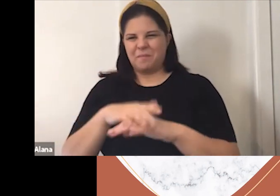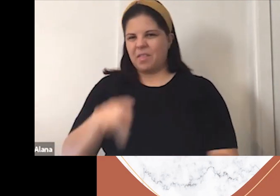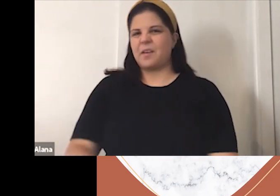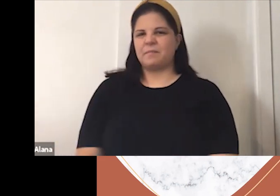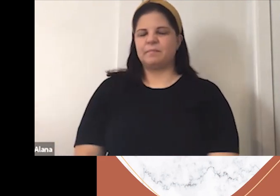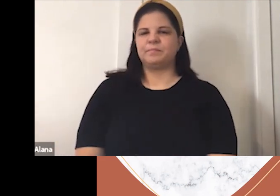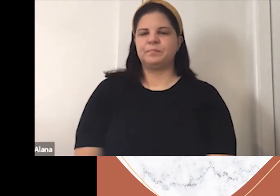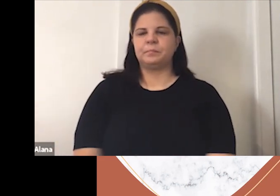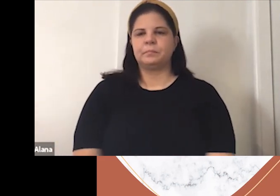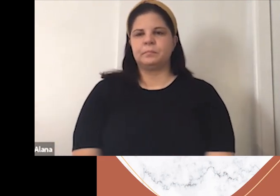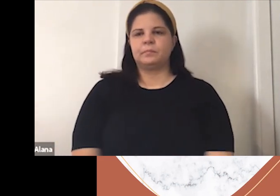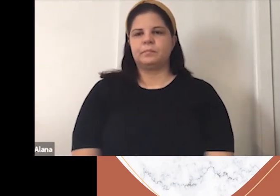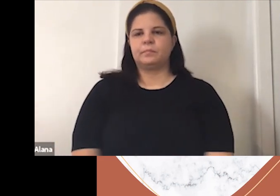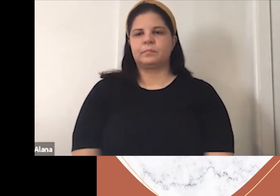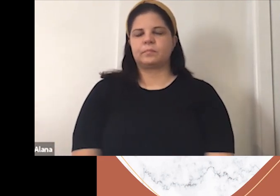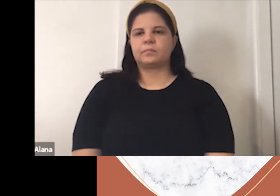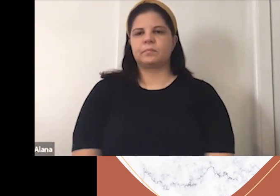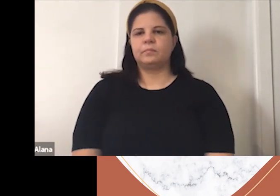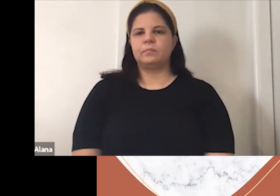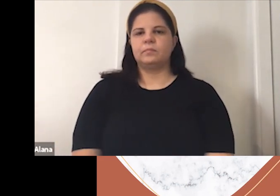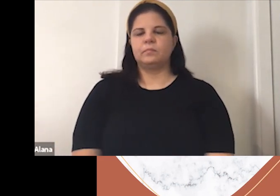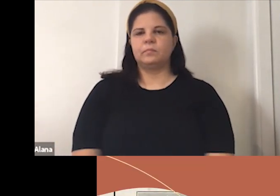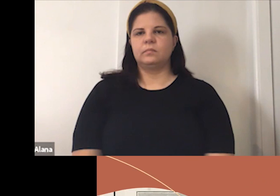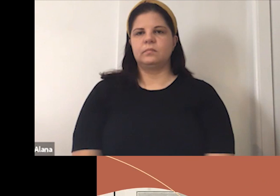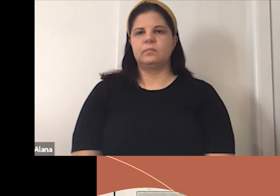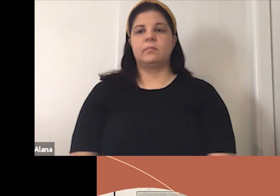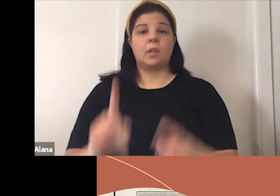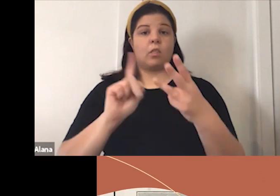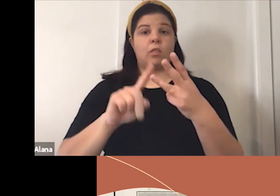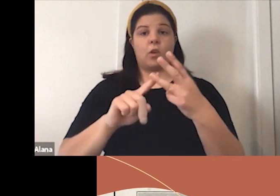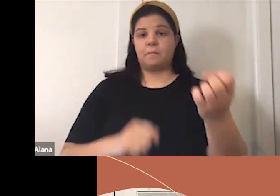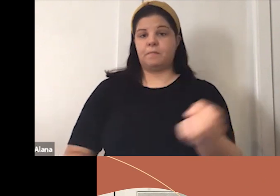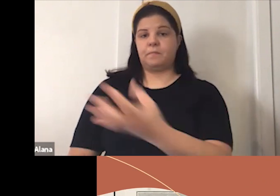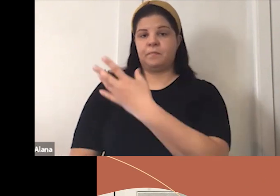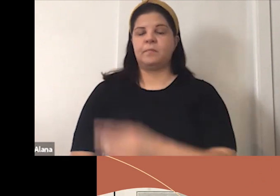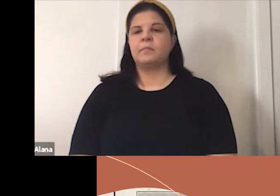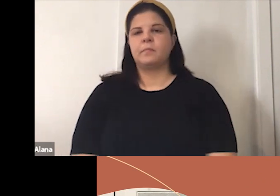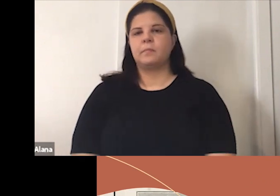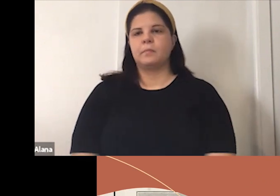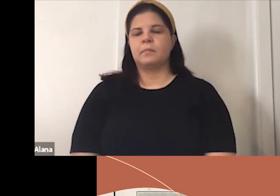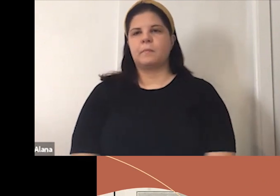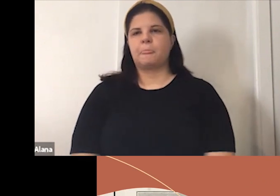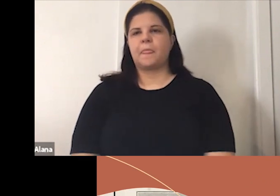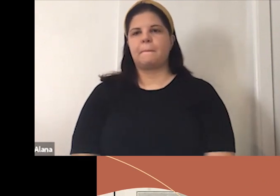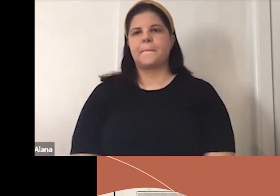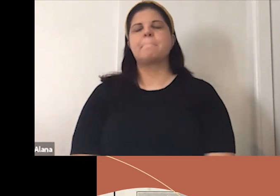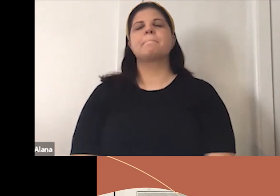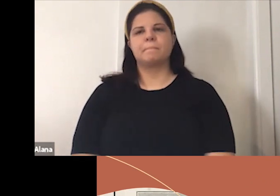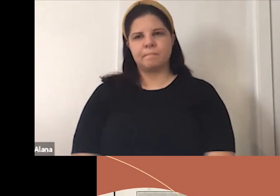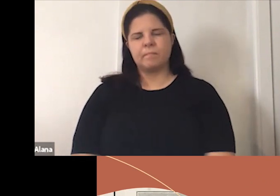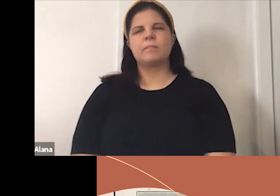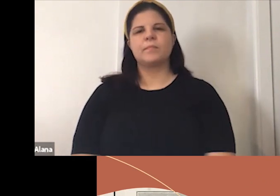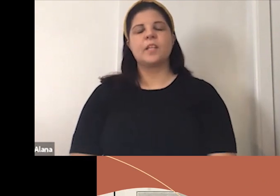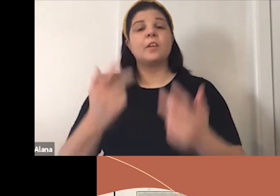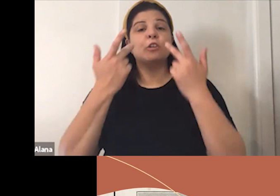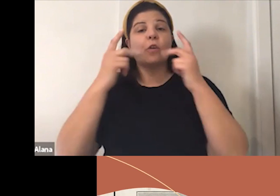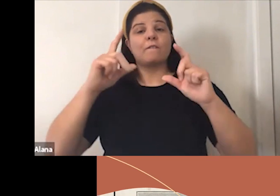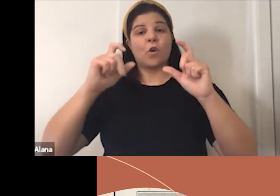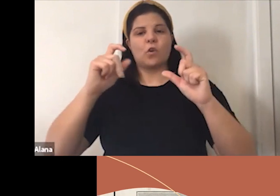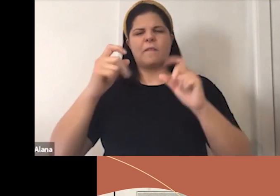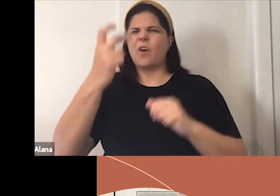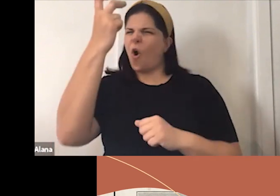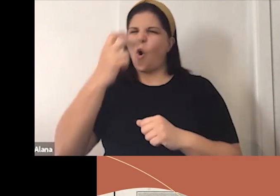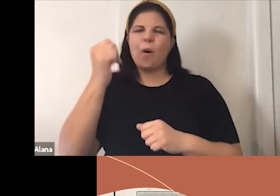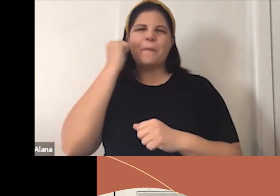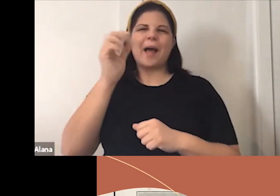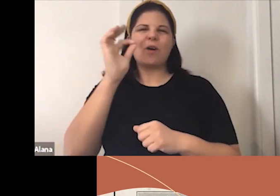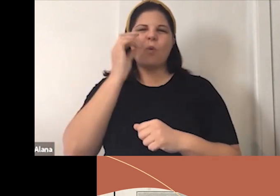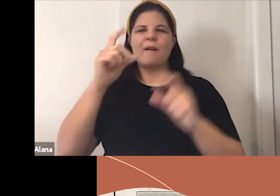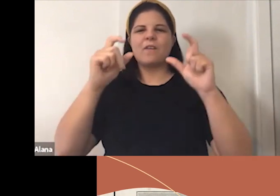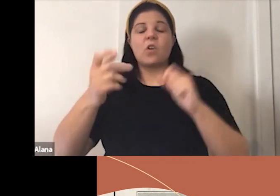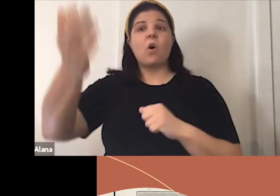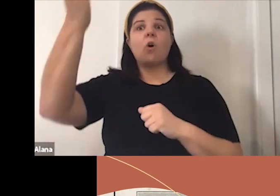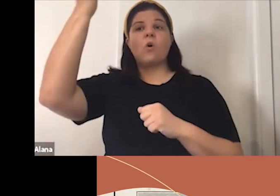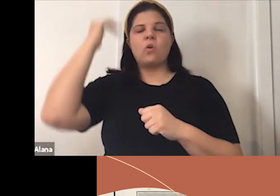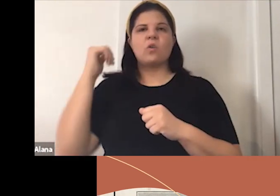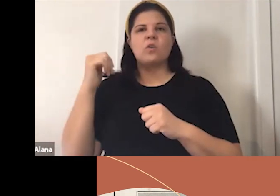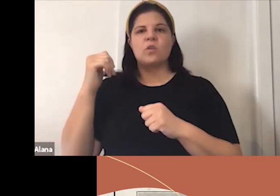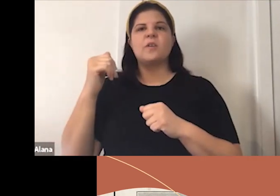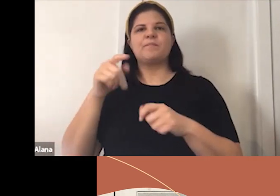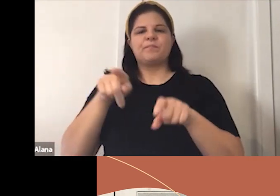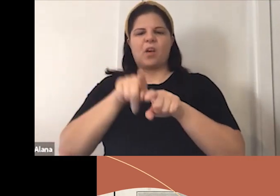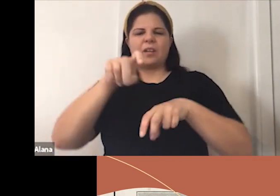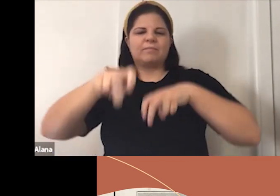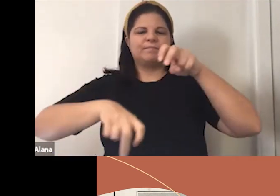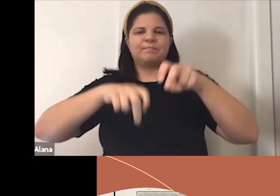So, the third slide, this shows an old black and white side show promotional photo from